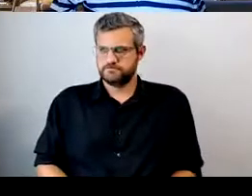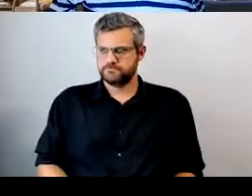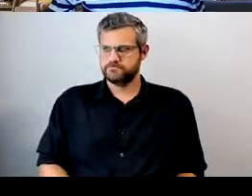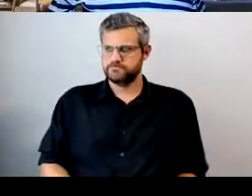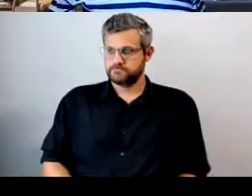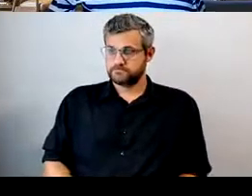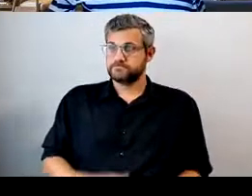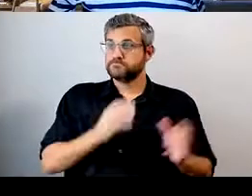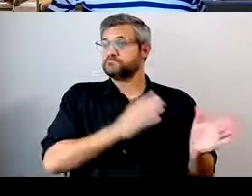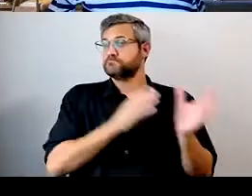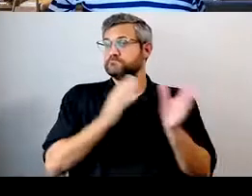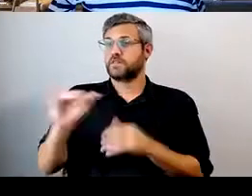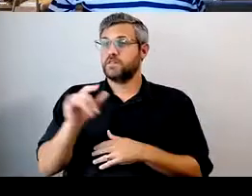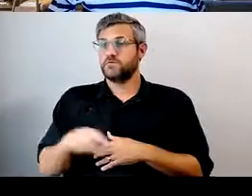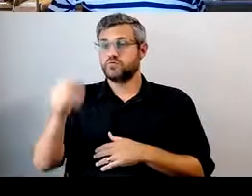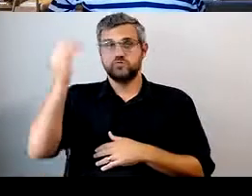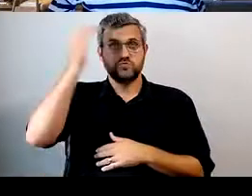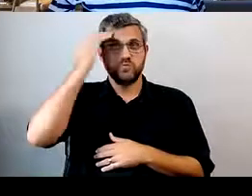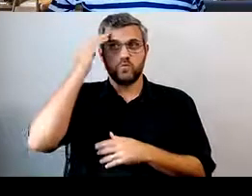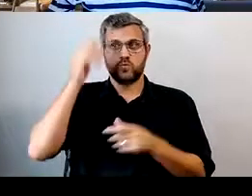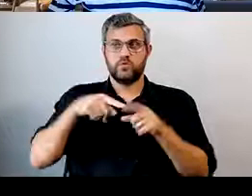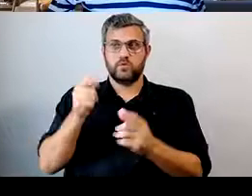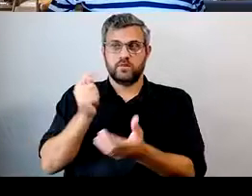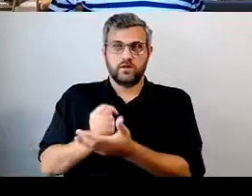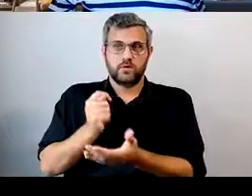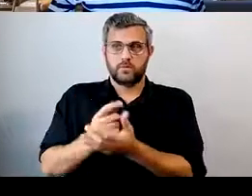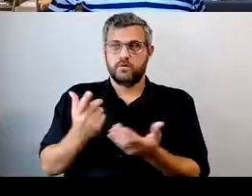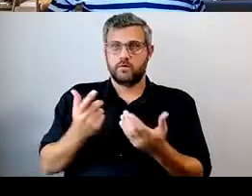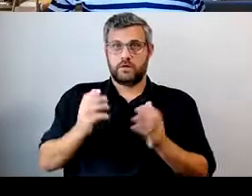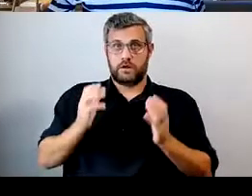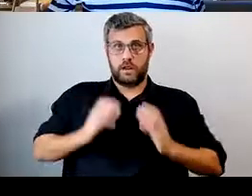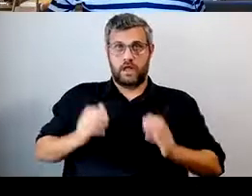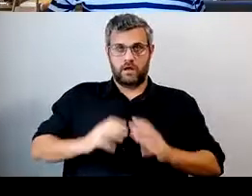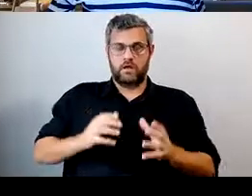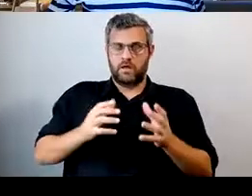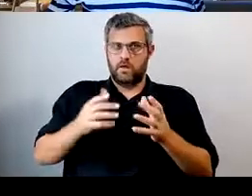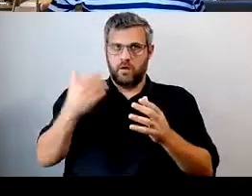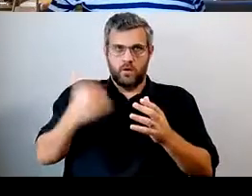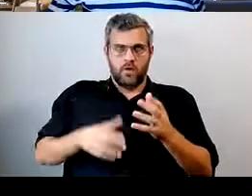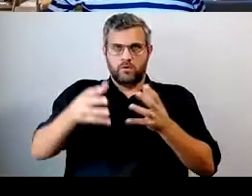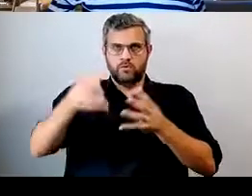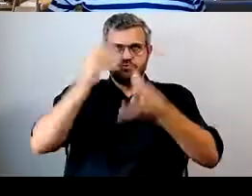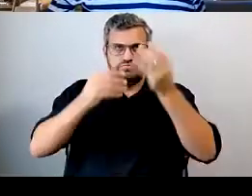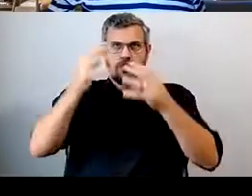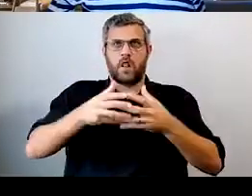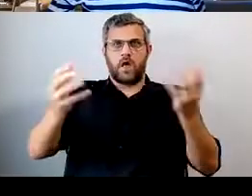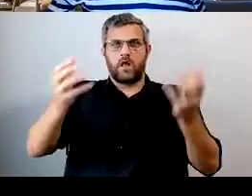So as you know, during therapy, clients are taking out a lot of information in order to build their skills.